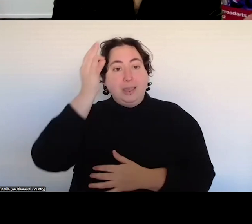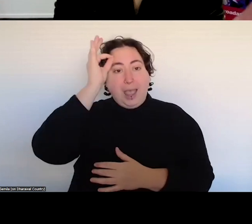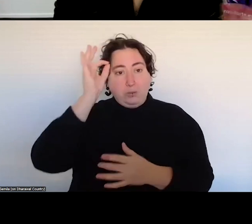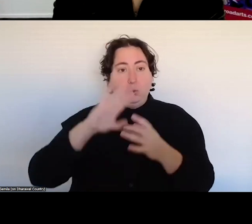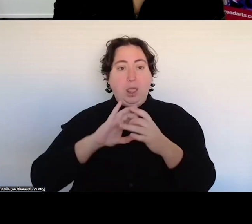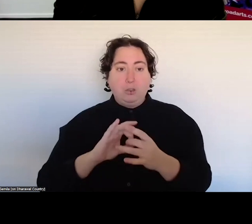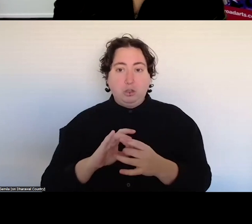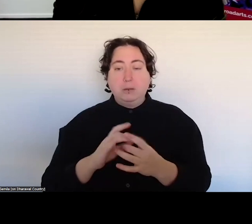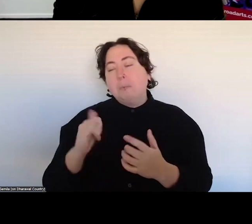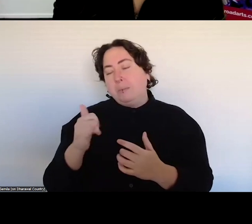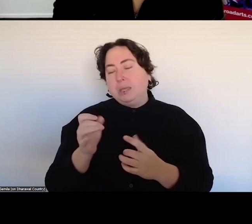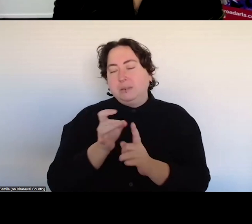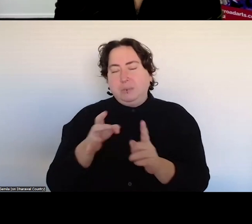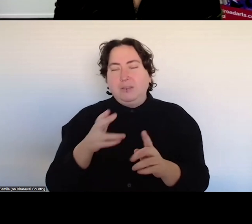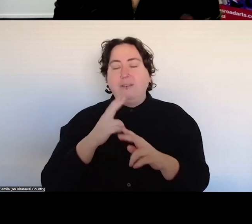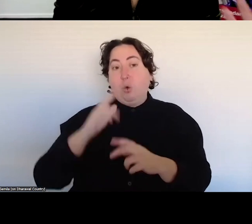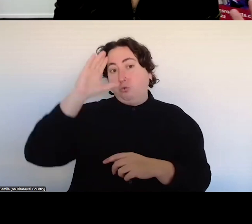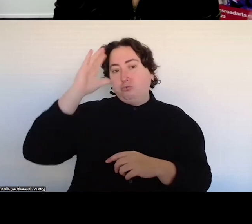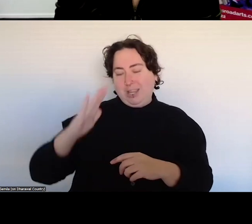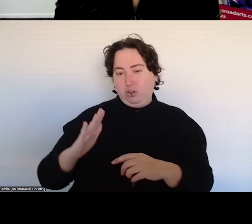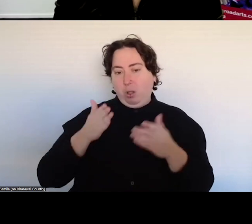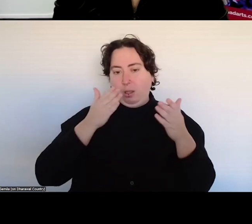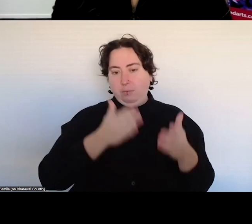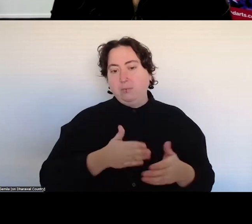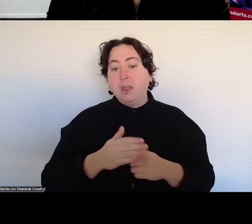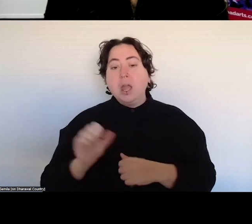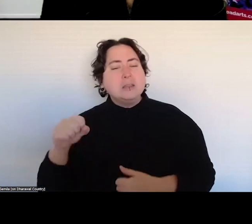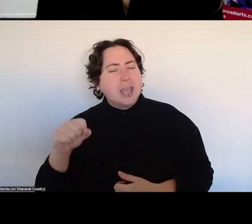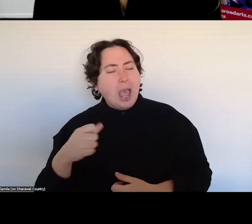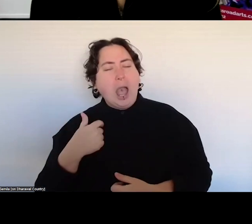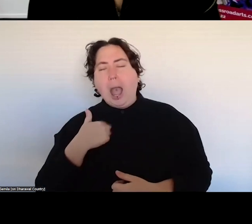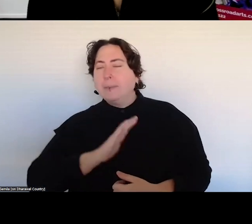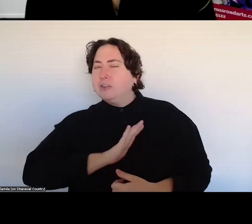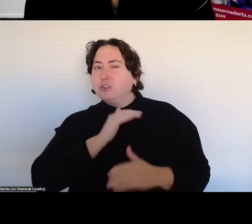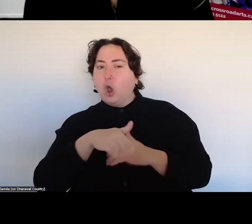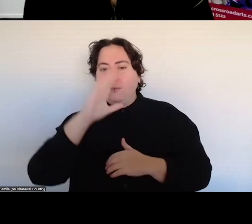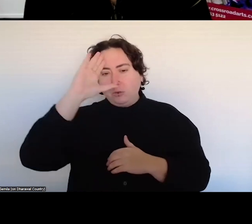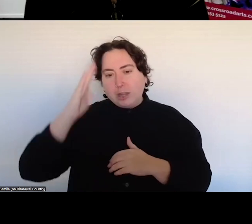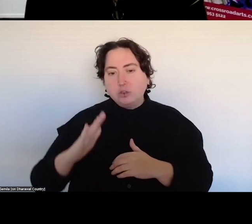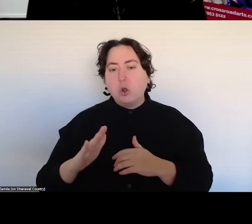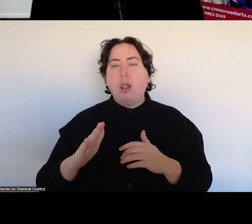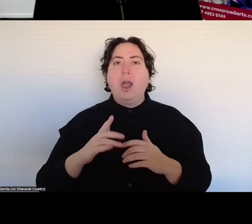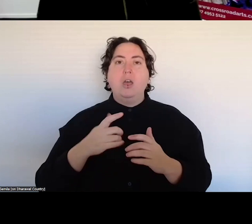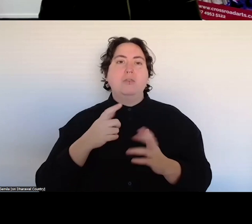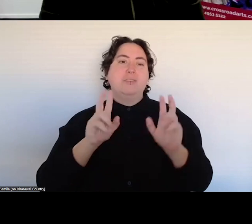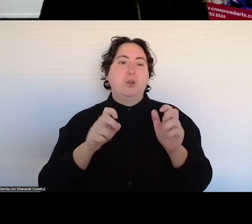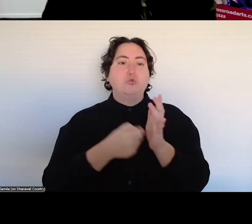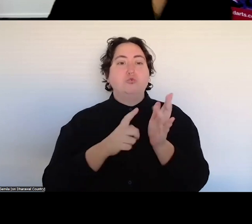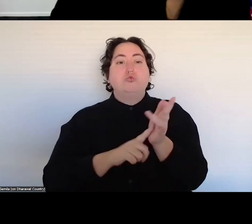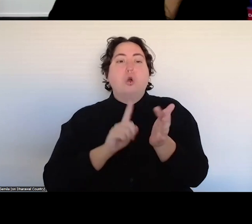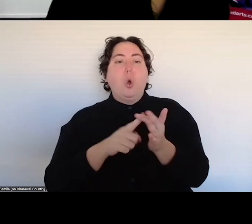might be specific to the regional focus. >> I'd love to hear about the role of place.